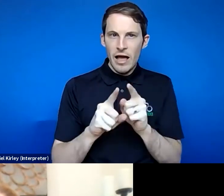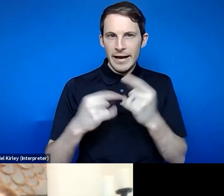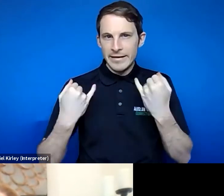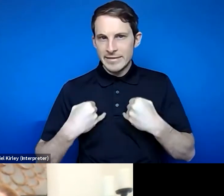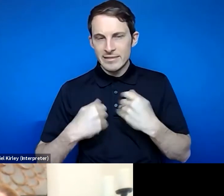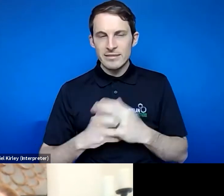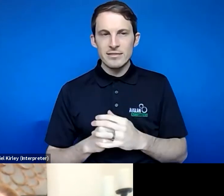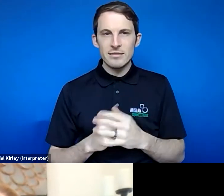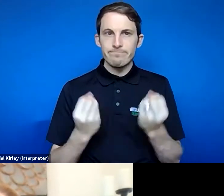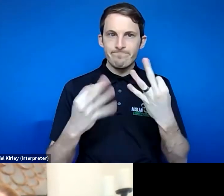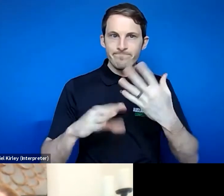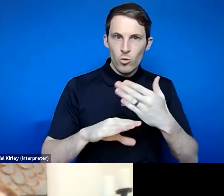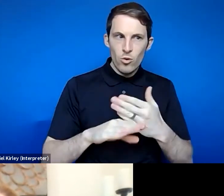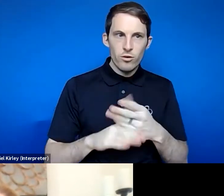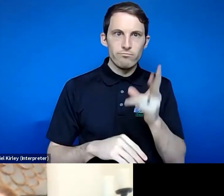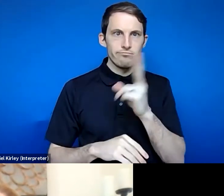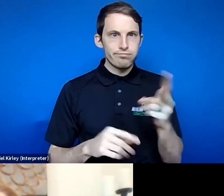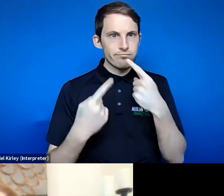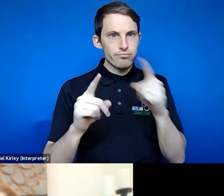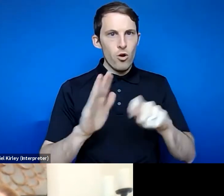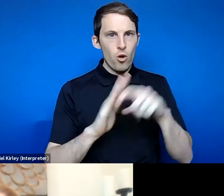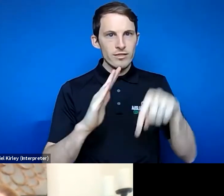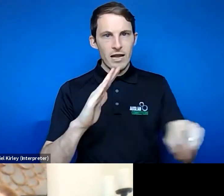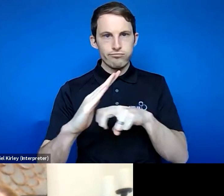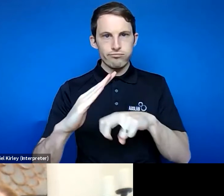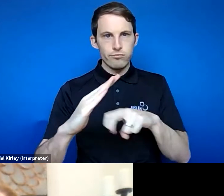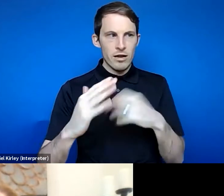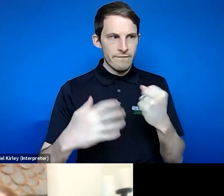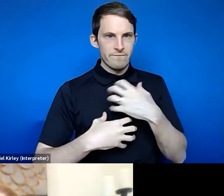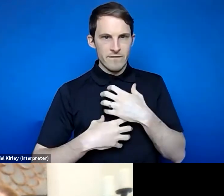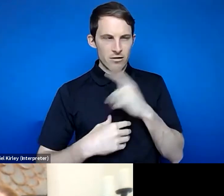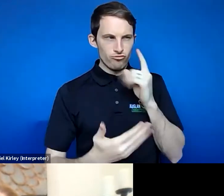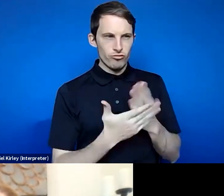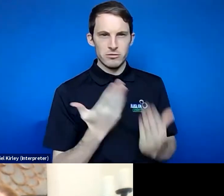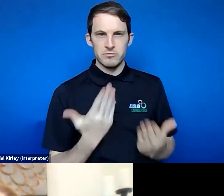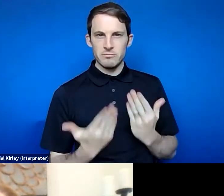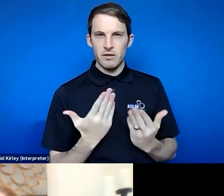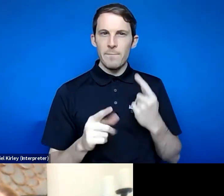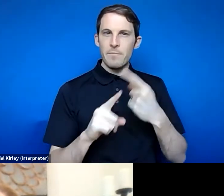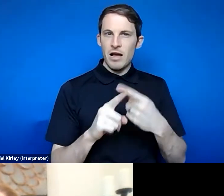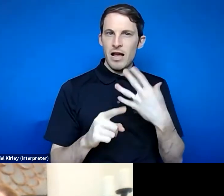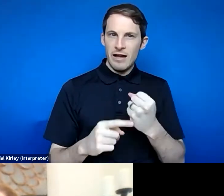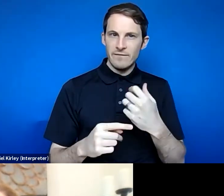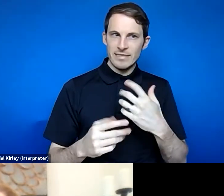repeated lockdown, fire, mistrust and the need to support wellbeing, resilience and